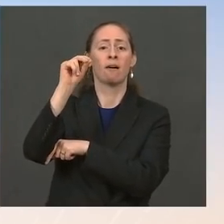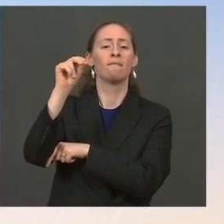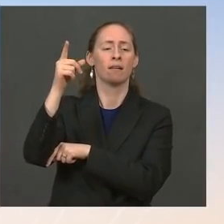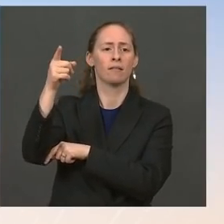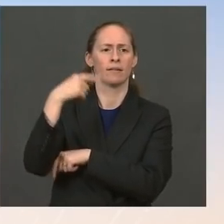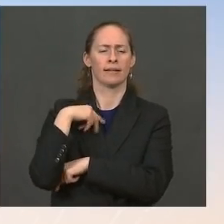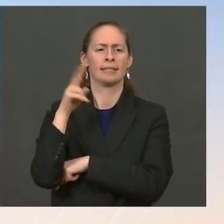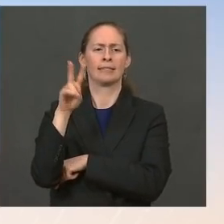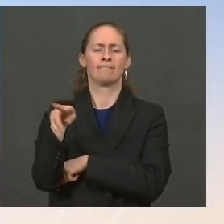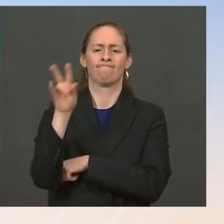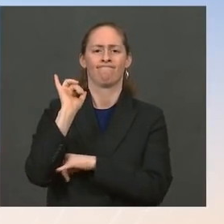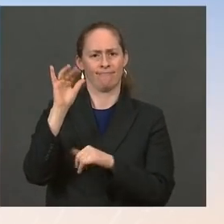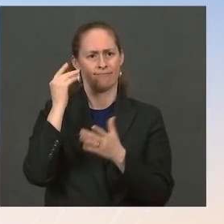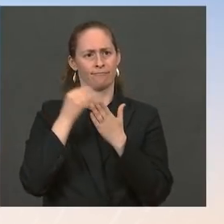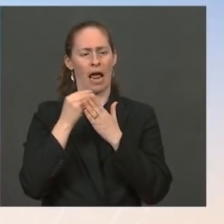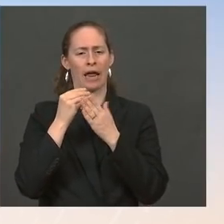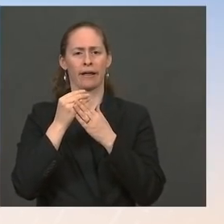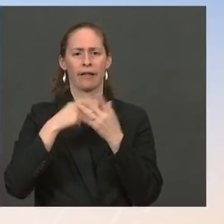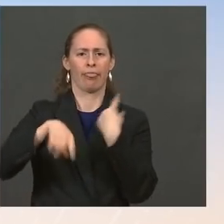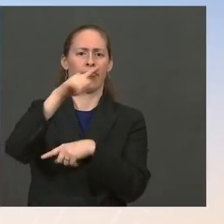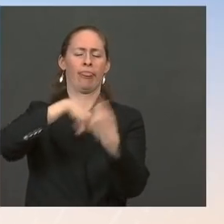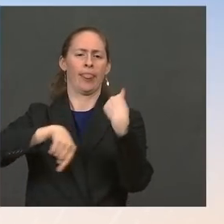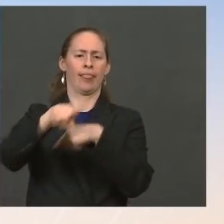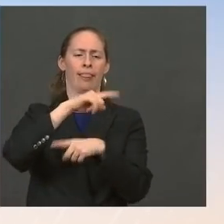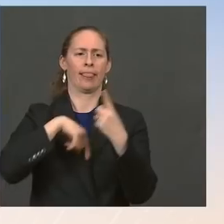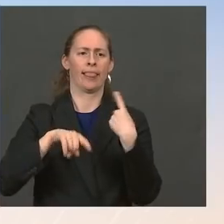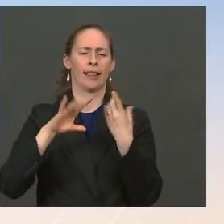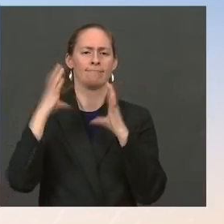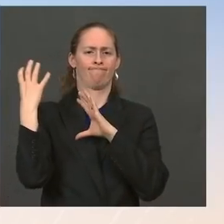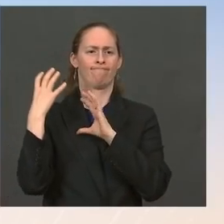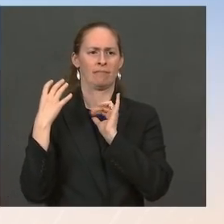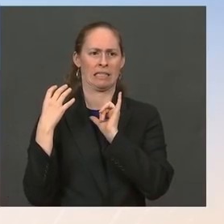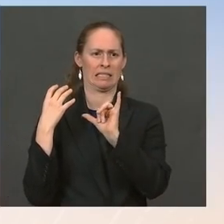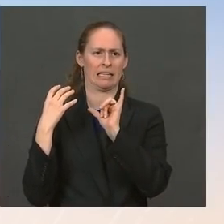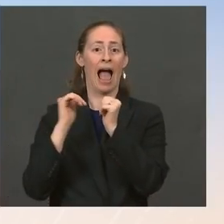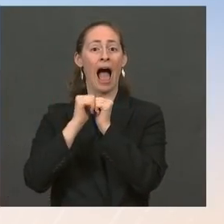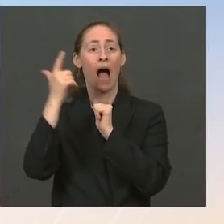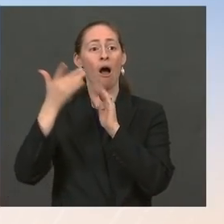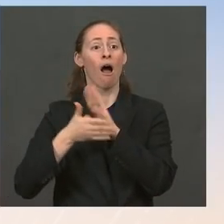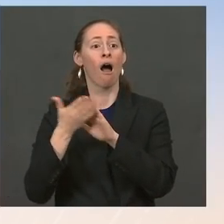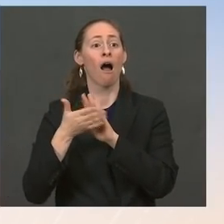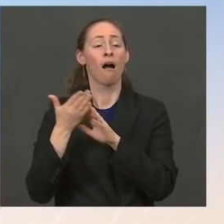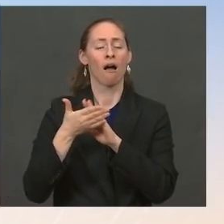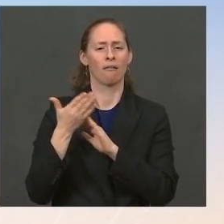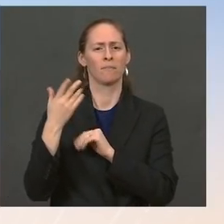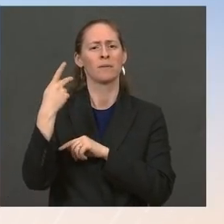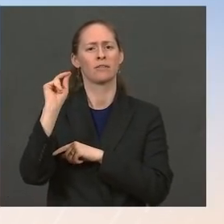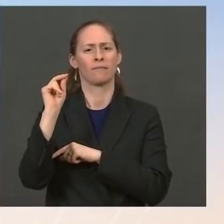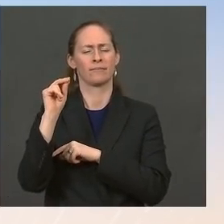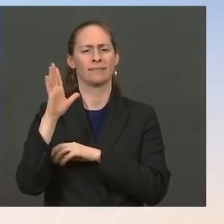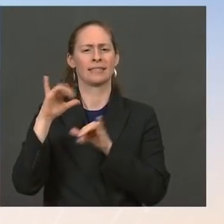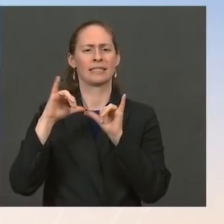he's doing running the Postal Service. As you know, the President does not have the authority to fire the Postmaster General;